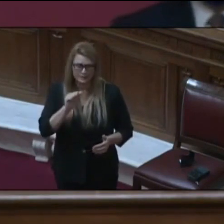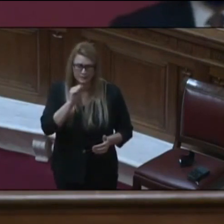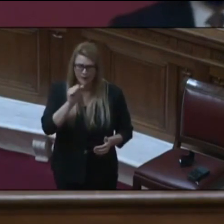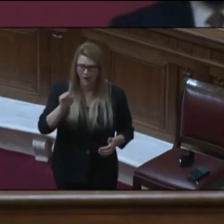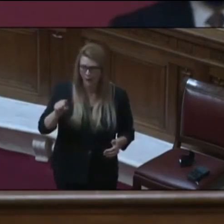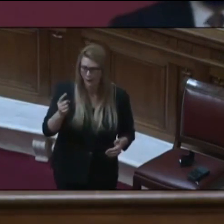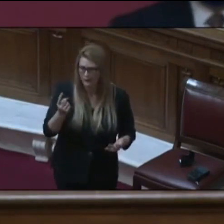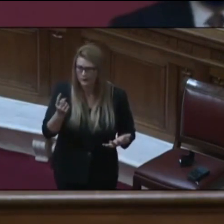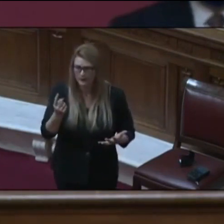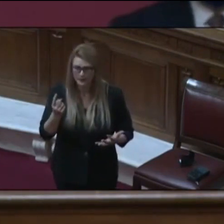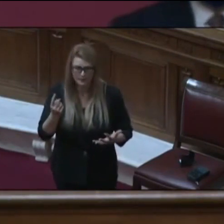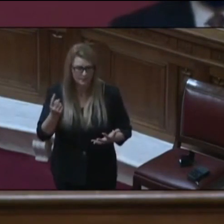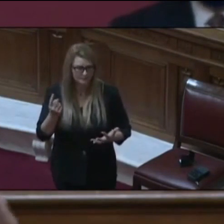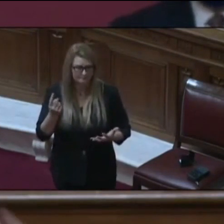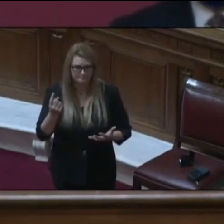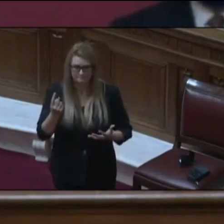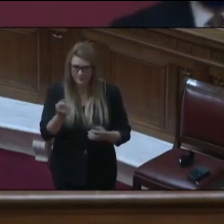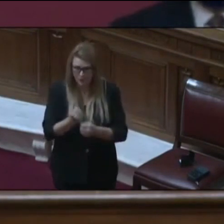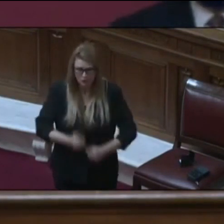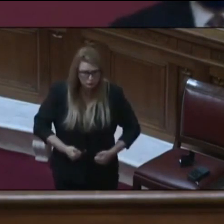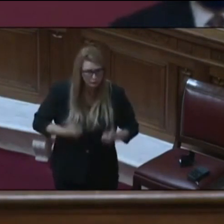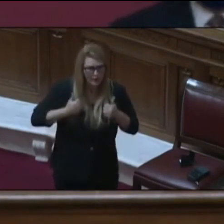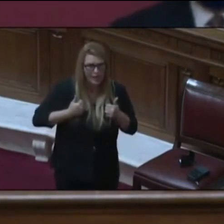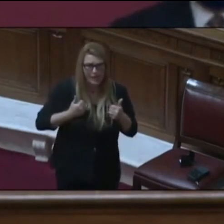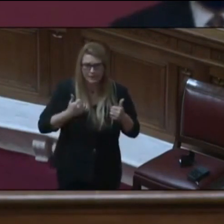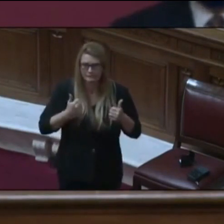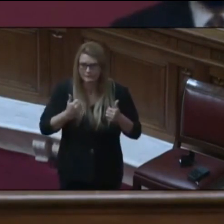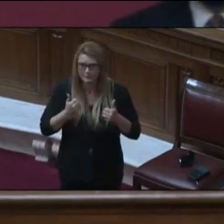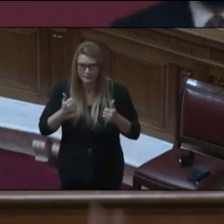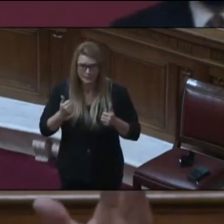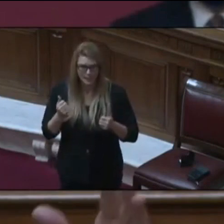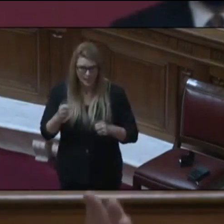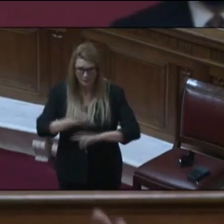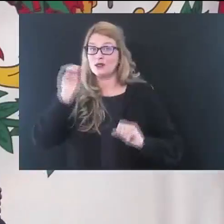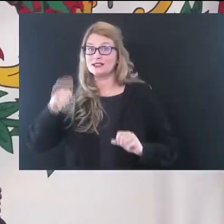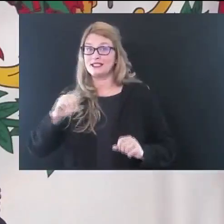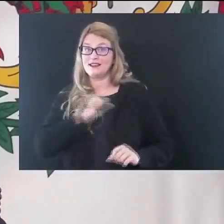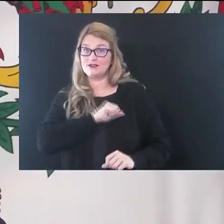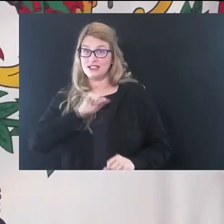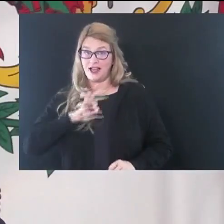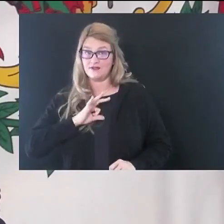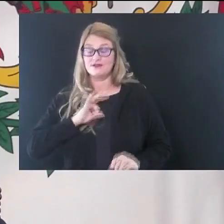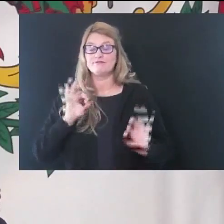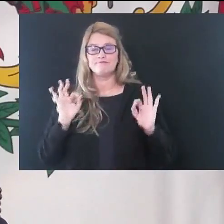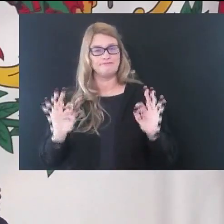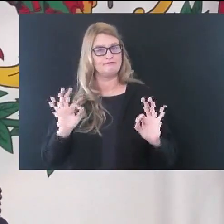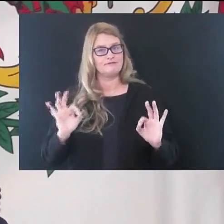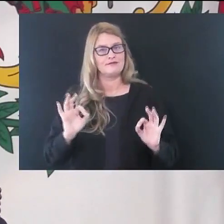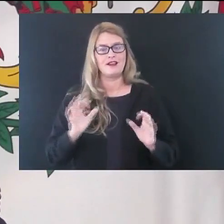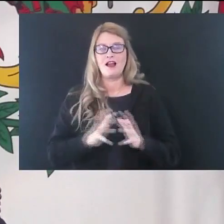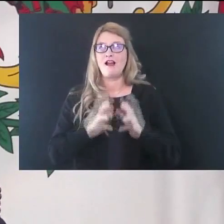THE COMPANIES HAVE PAID 2-POINT-9 MILLION DOLLARS IN PENALTIES TO